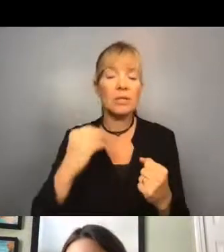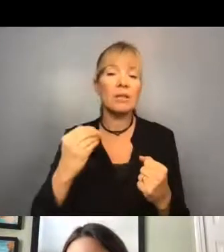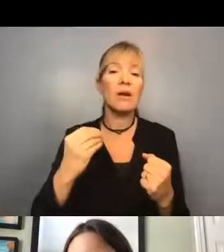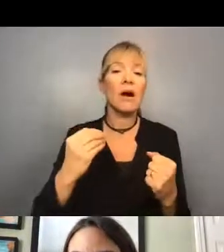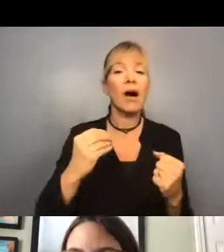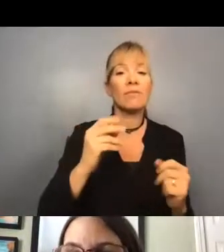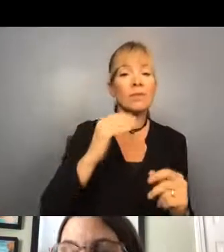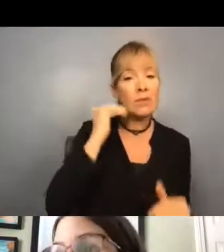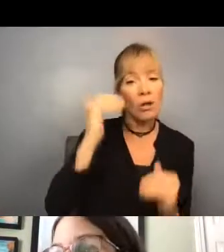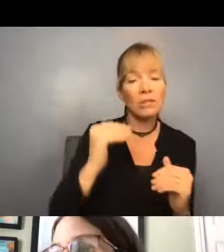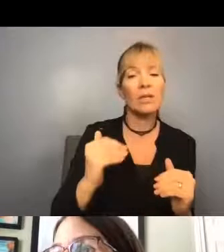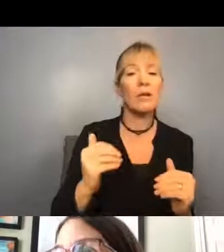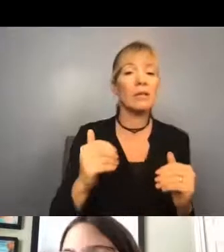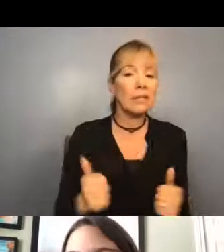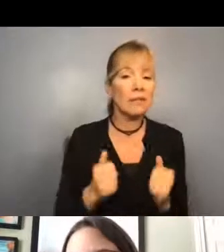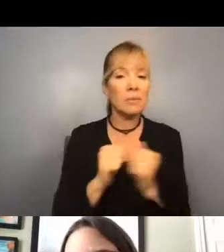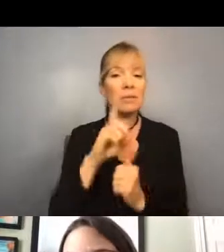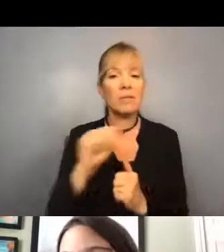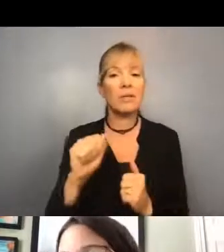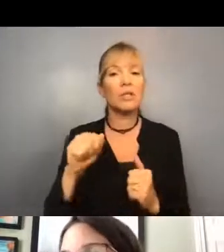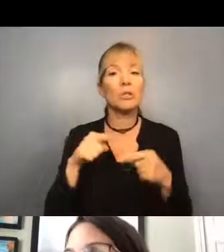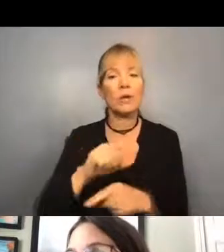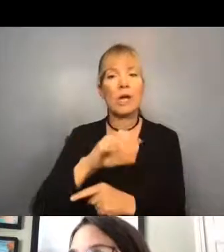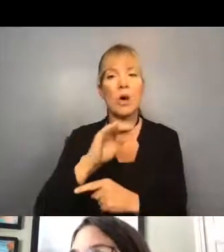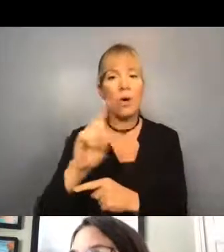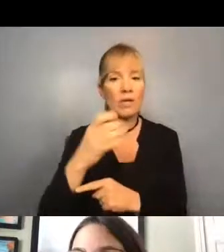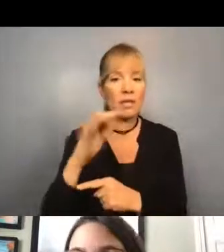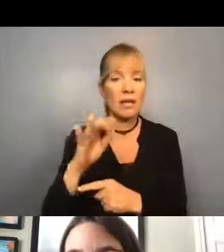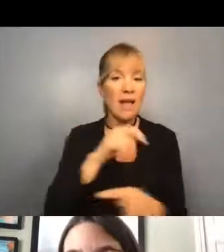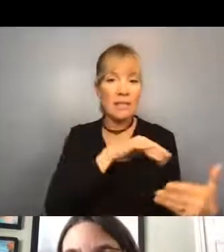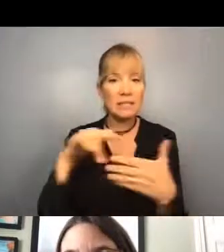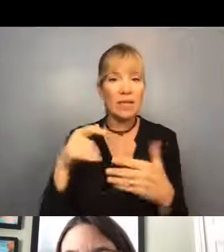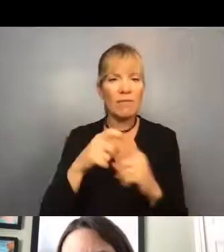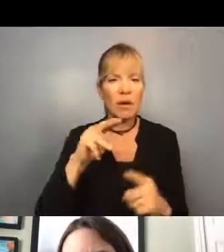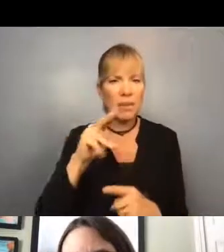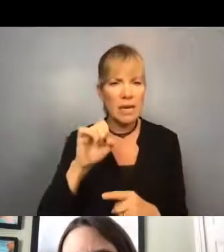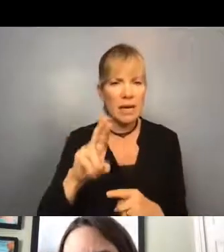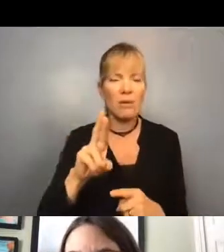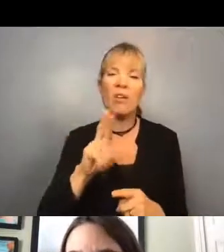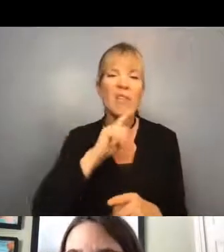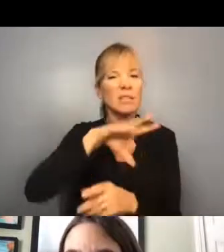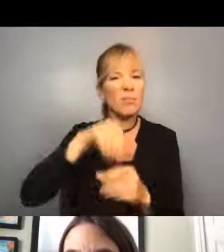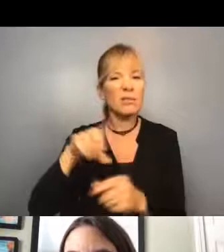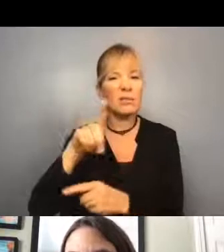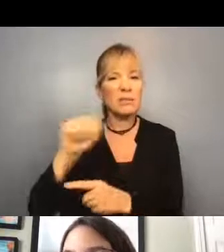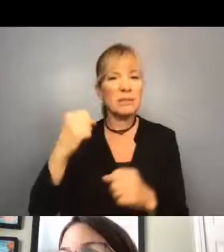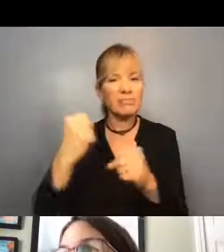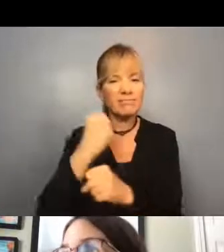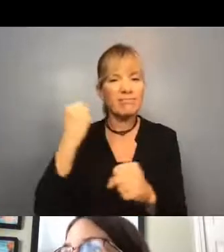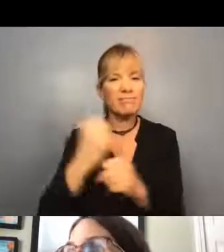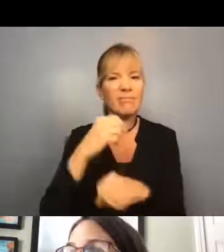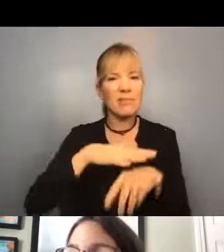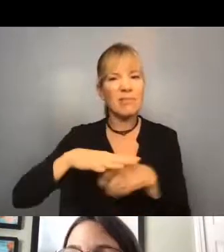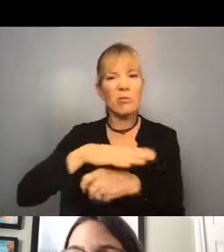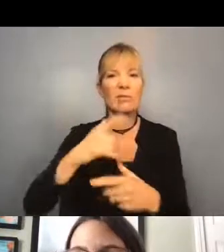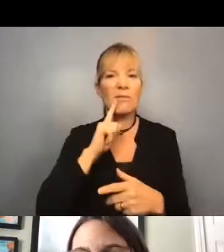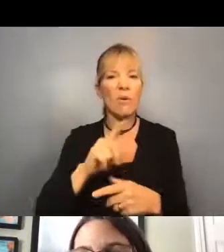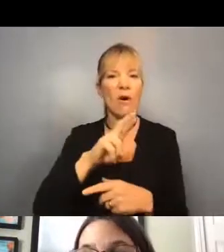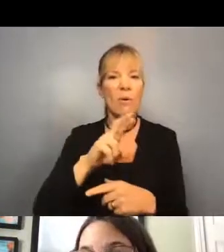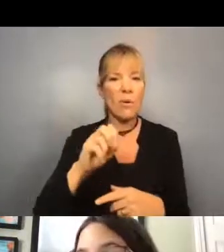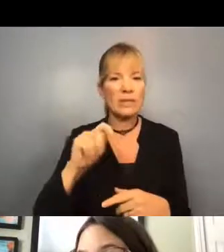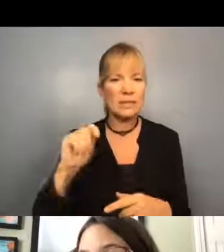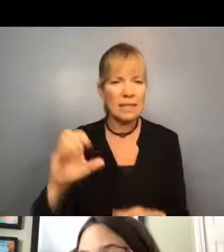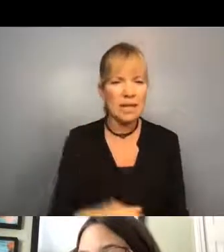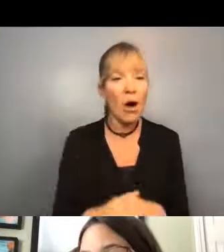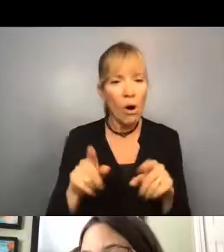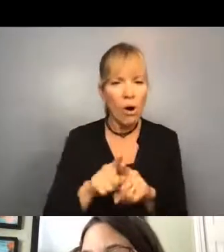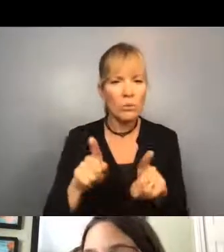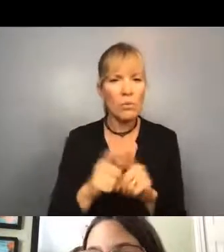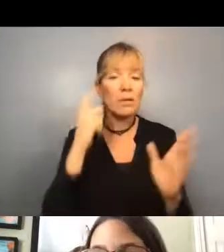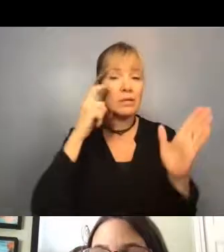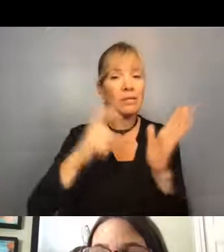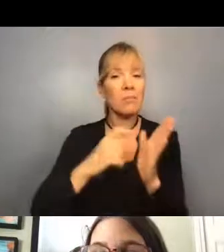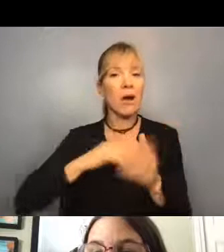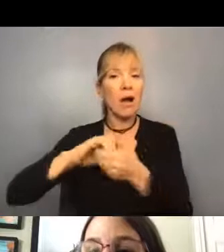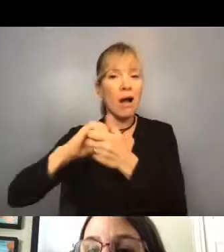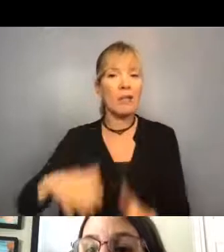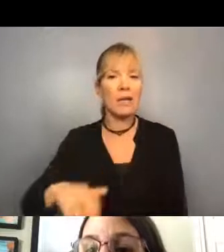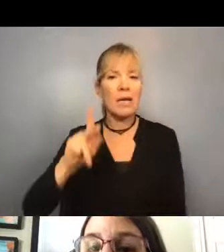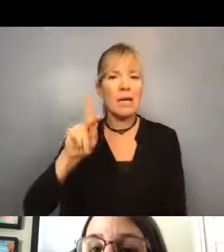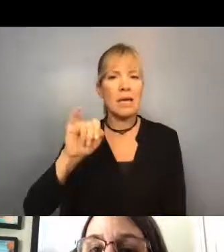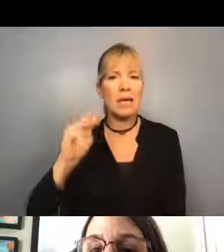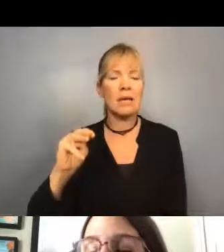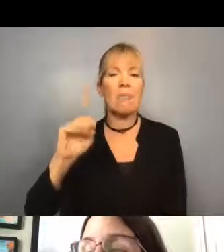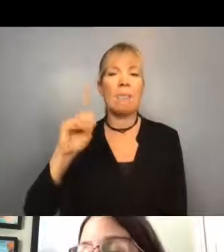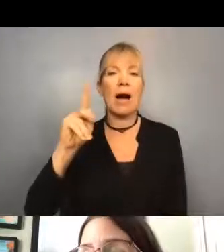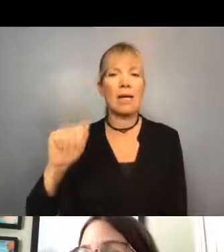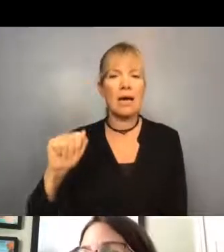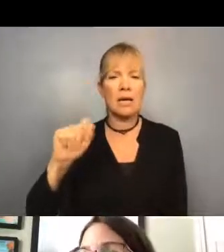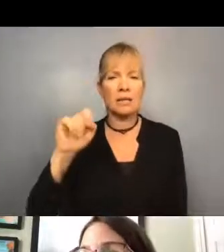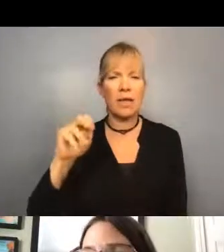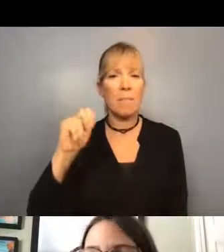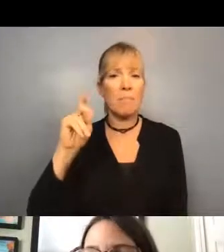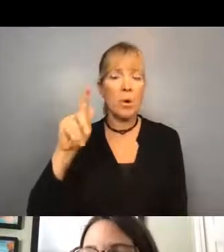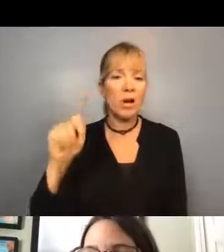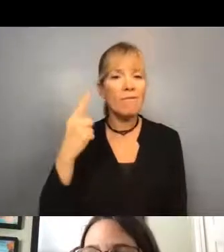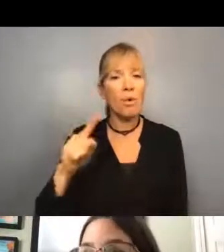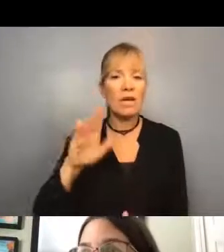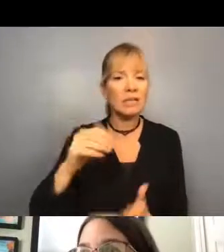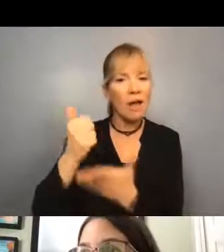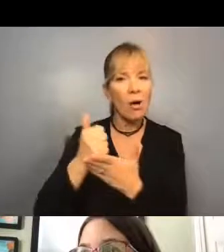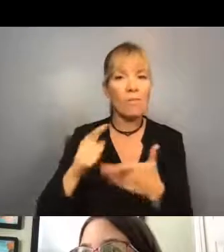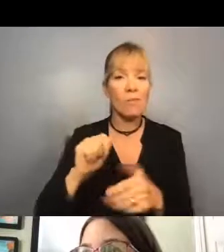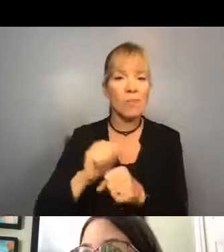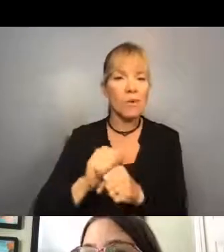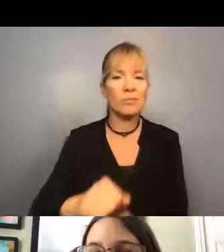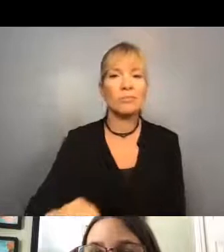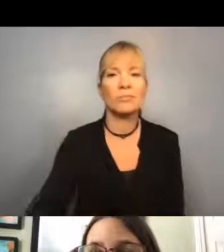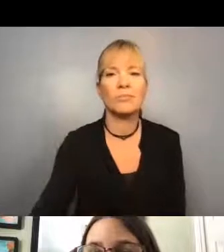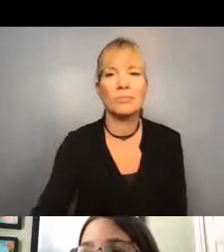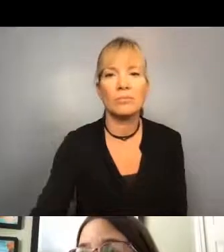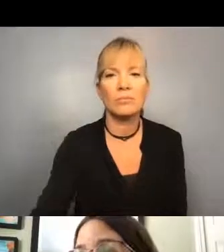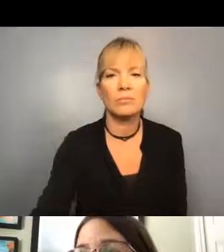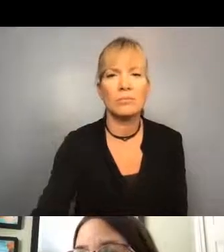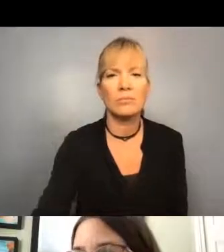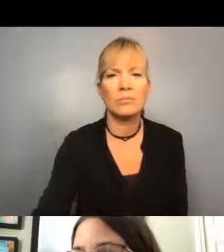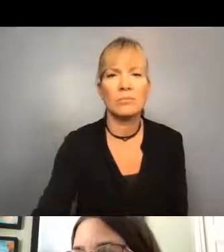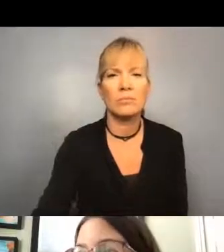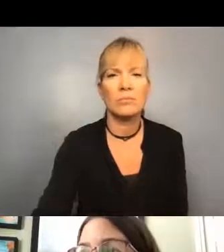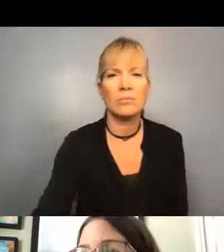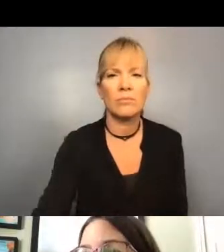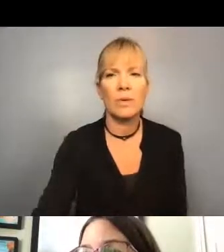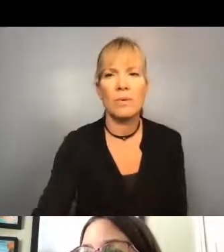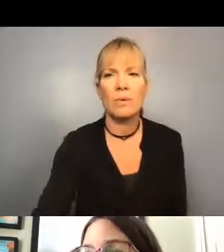demographics RRTC, and I'd also like to acknowledge my colleague for his contribution to this work. Next slide?